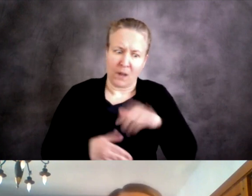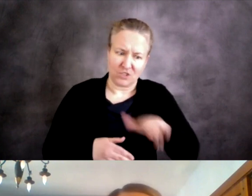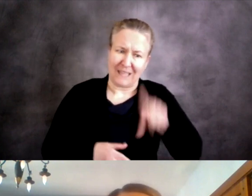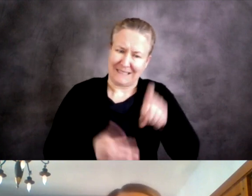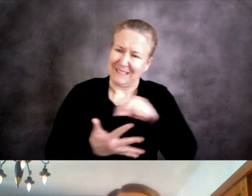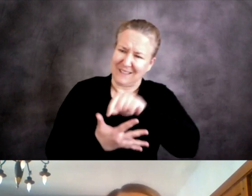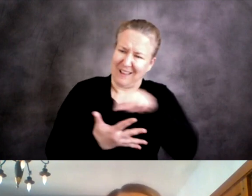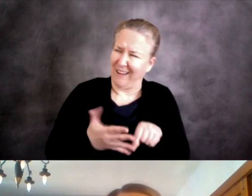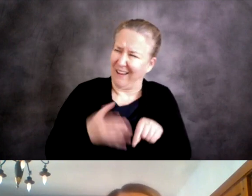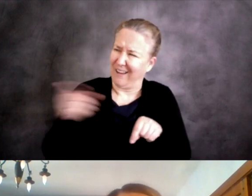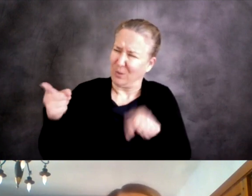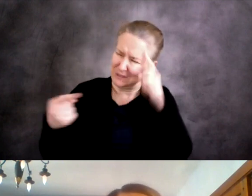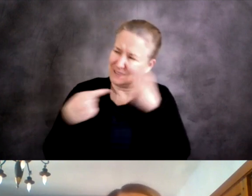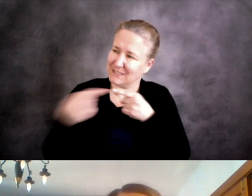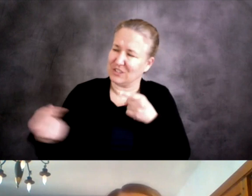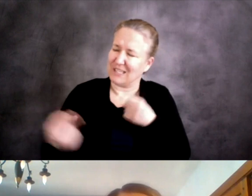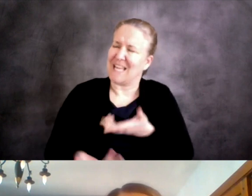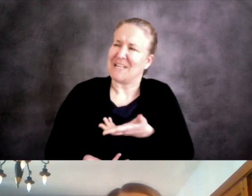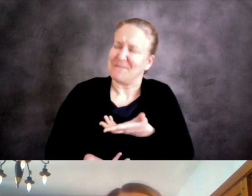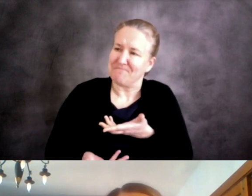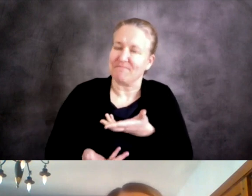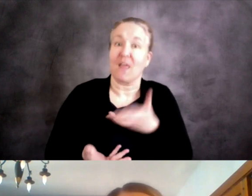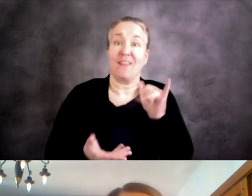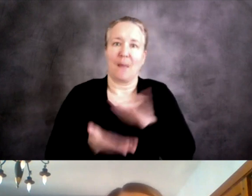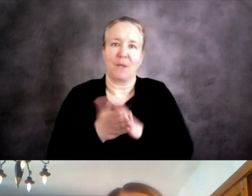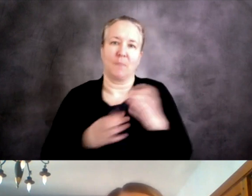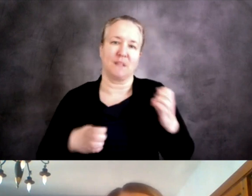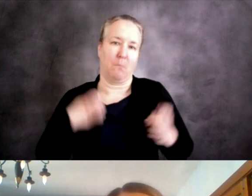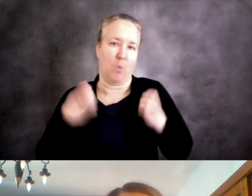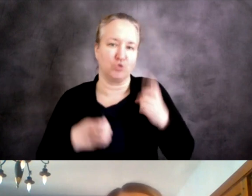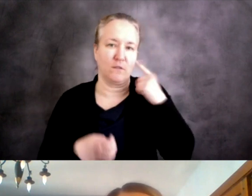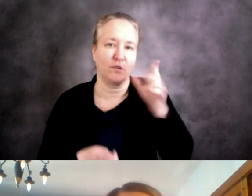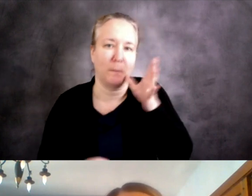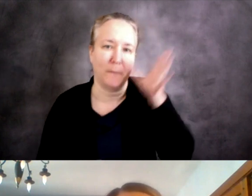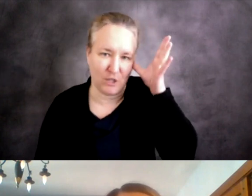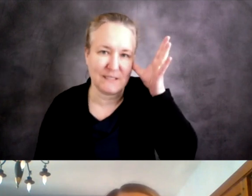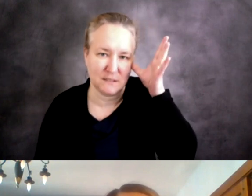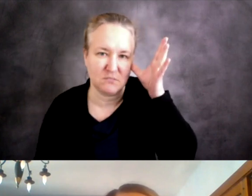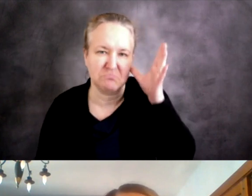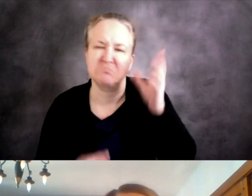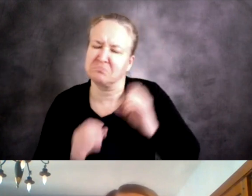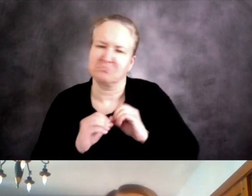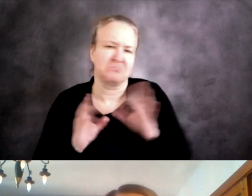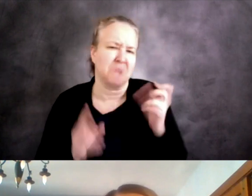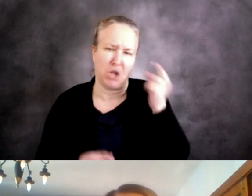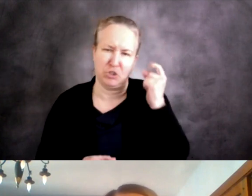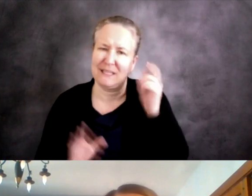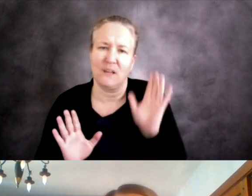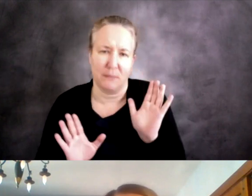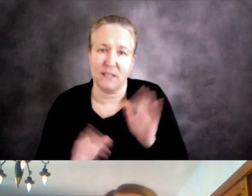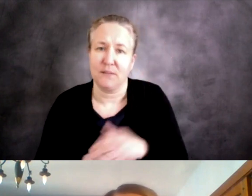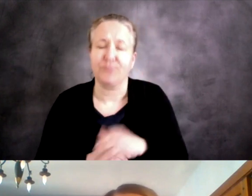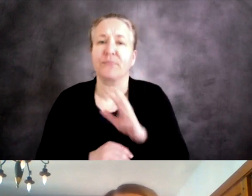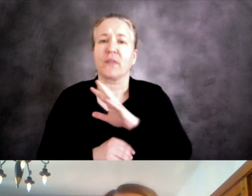it becomes a very emotional thing for parents, understandably, and can make